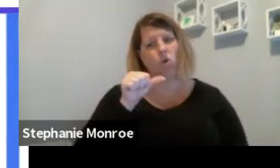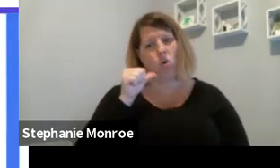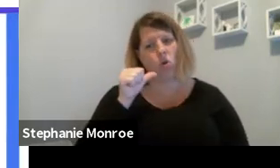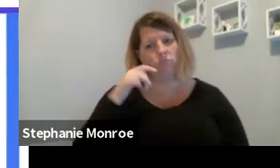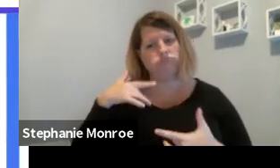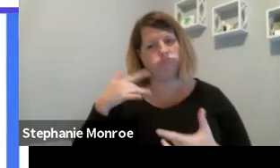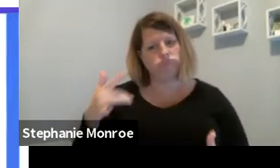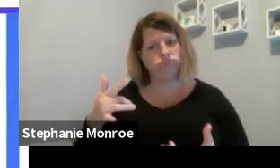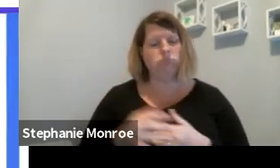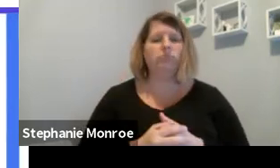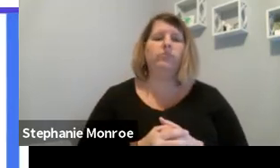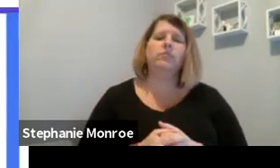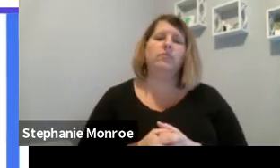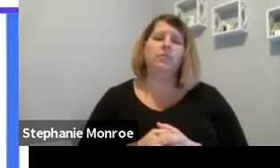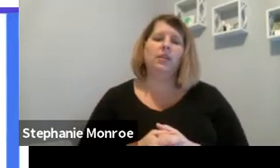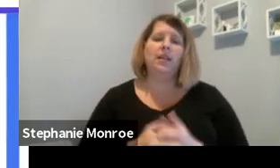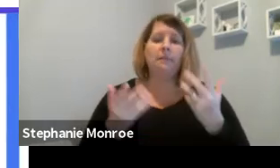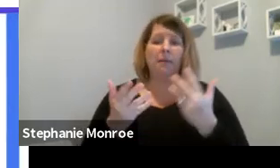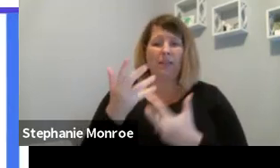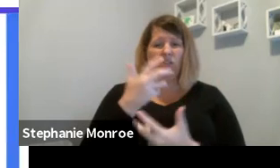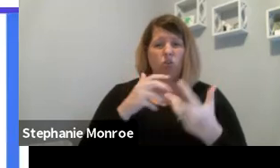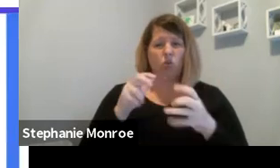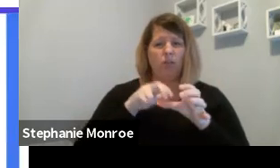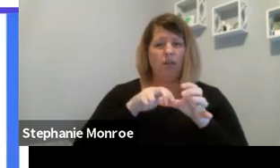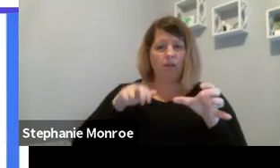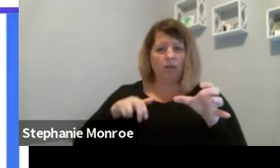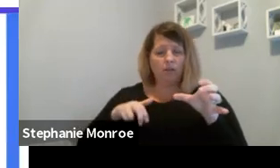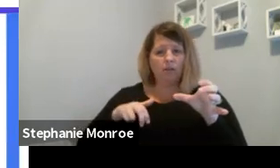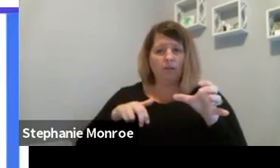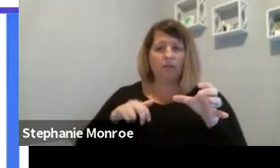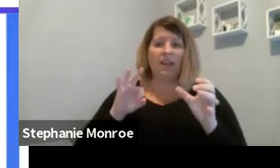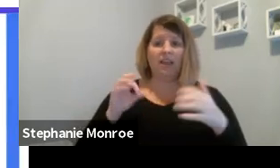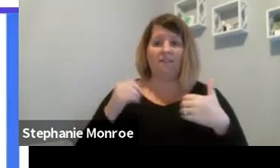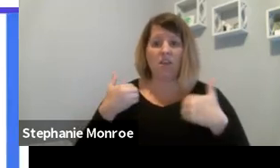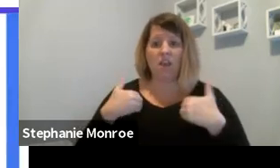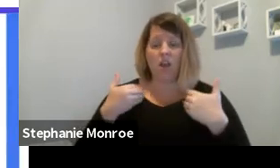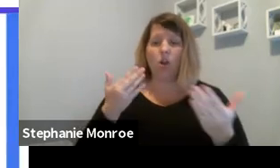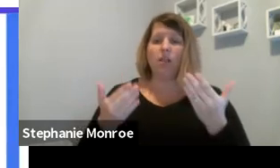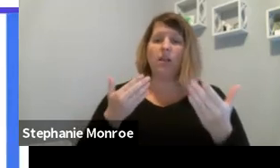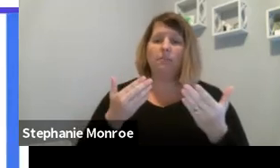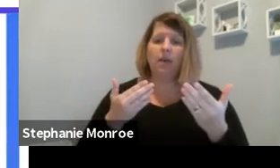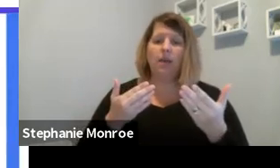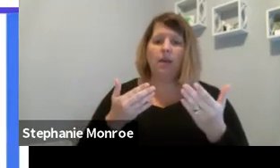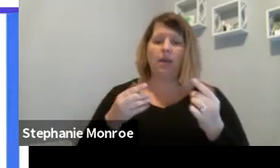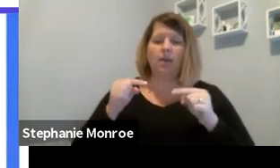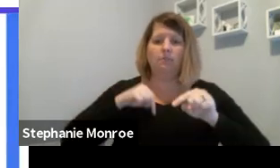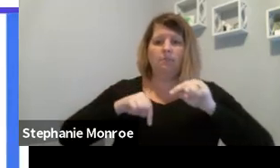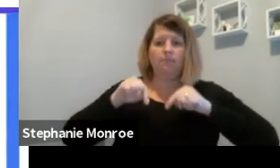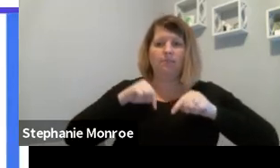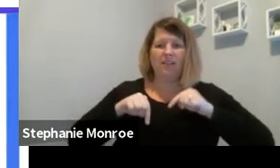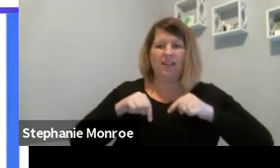is where they may socially withdraw. If they're younger, they may regress back to baby talk